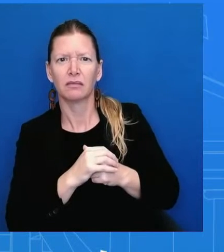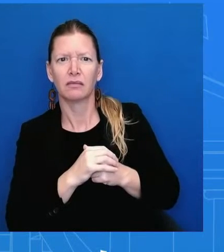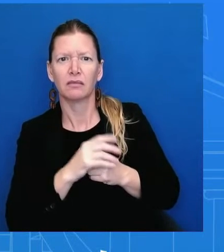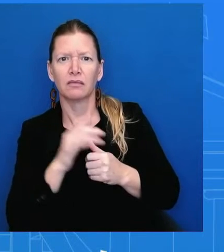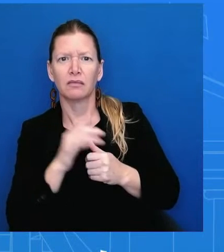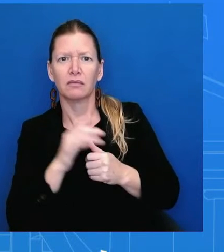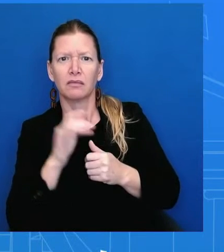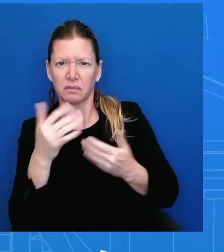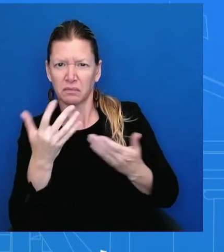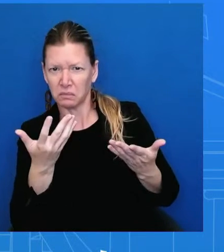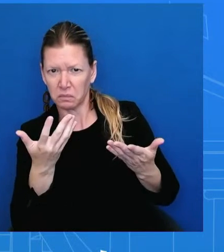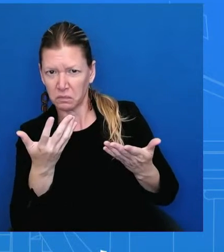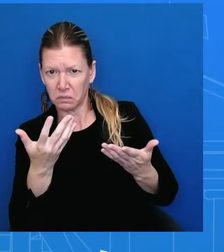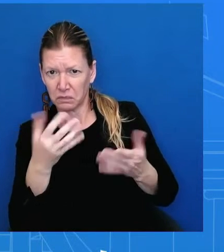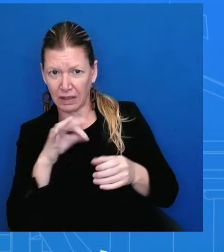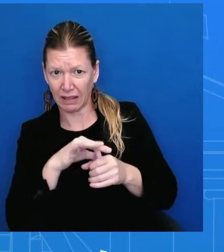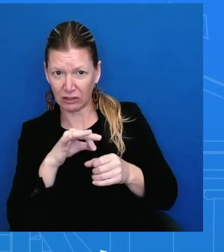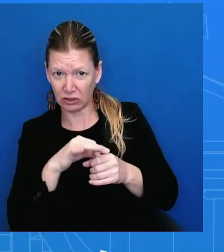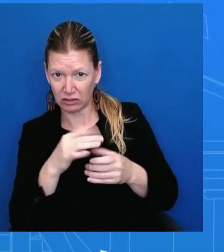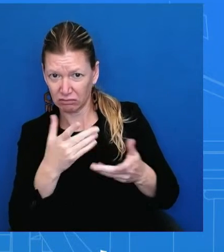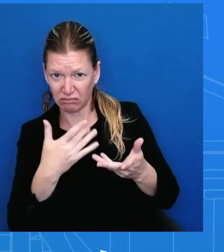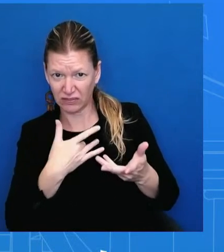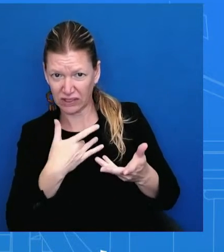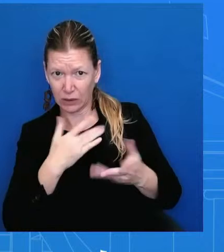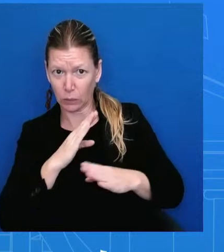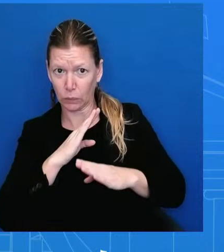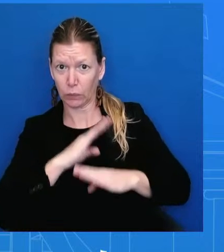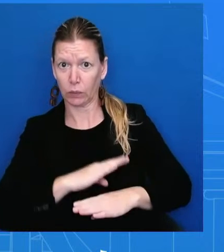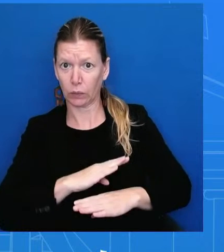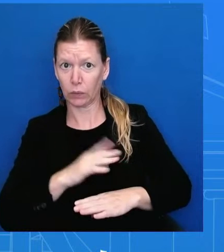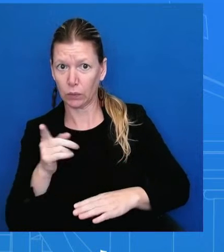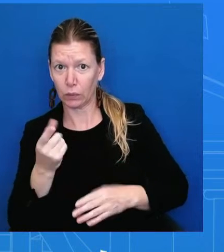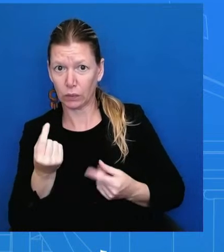from the election that the -- the far right didn't find the purchase that it wanted to find and that --